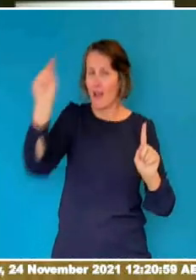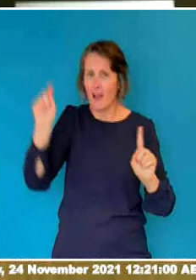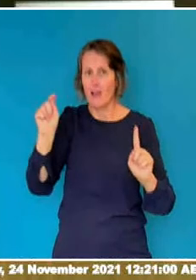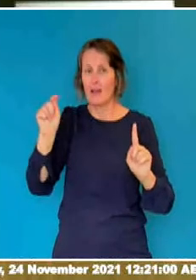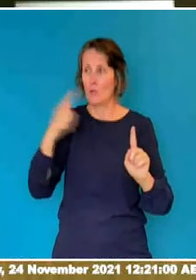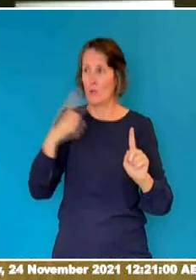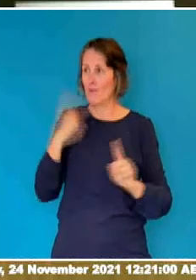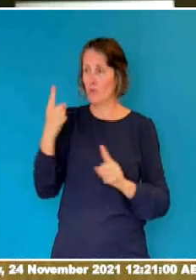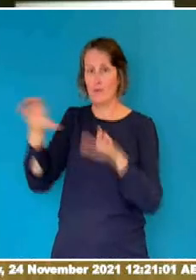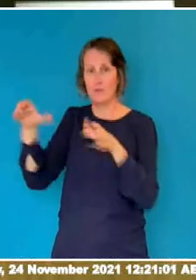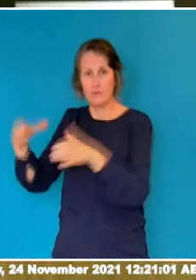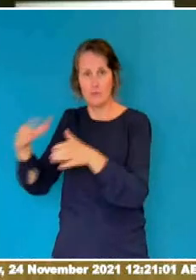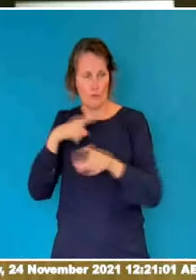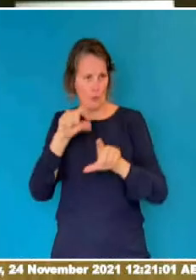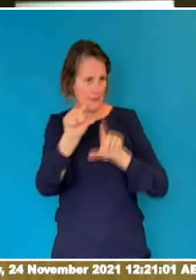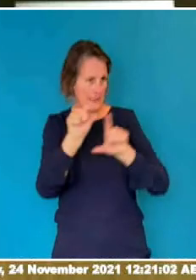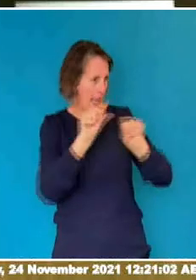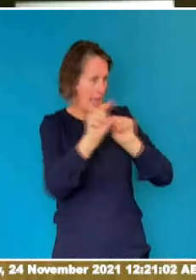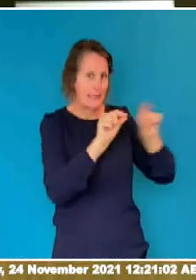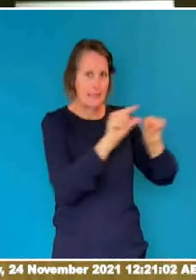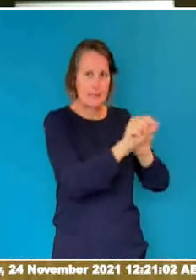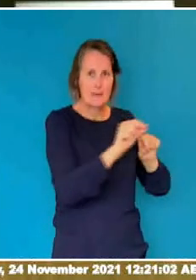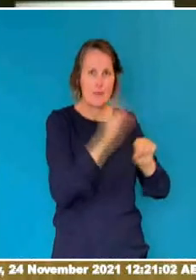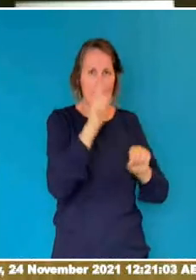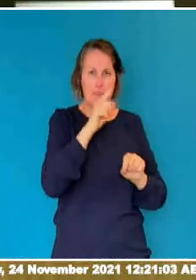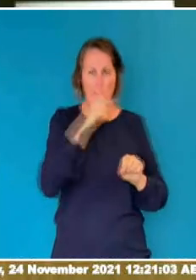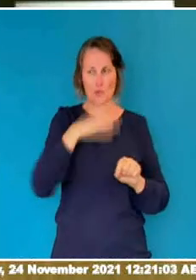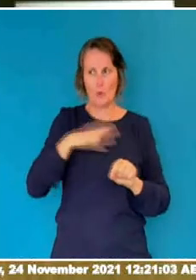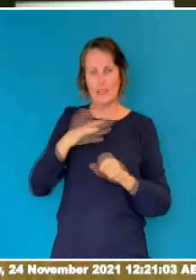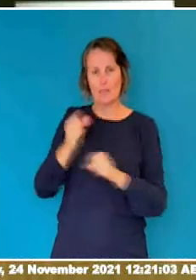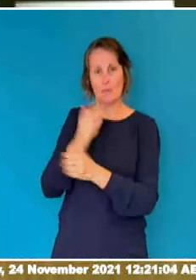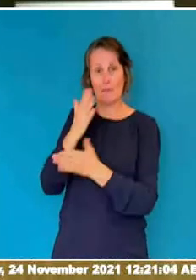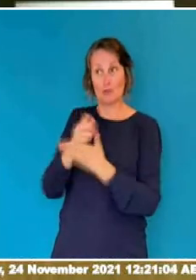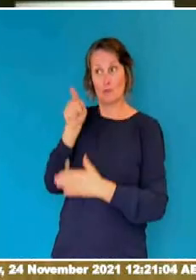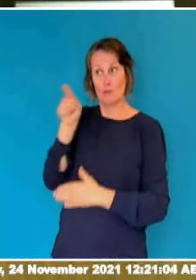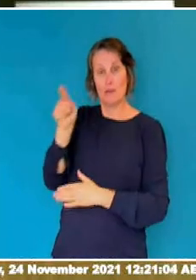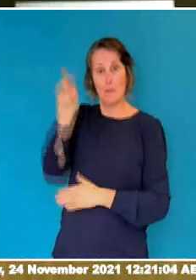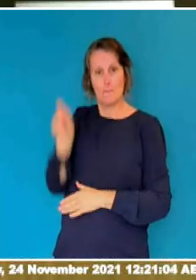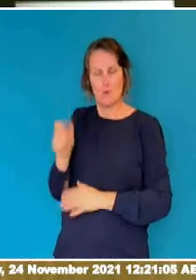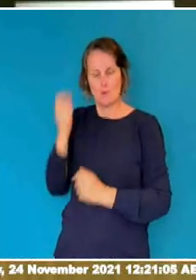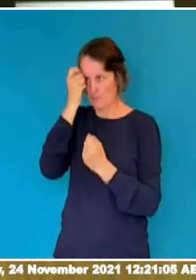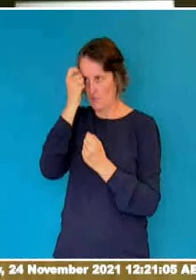So we do need to bridge the gap, if you like, between the delegates for the